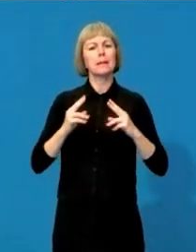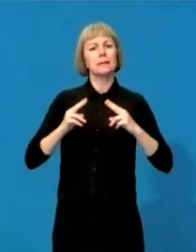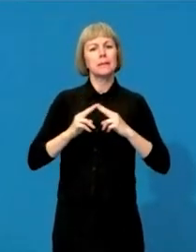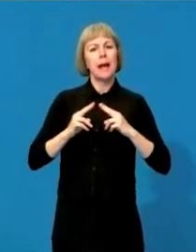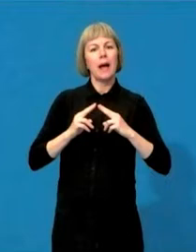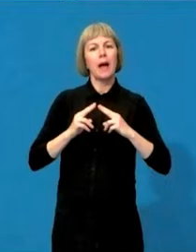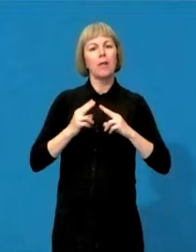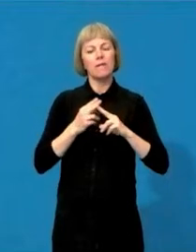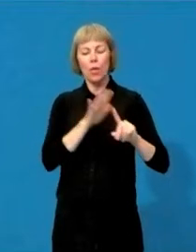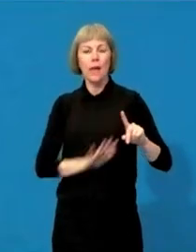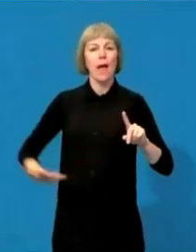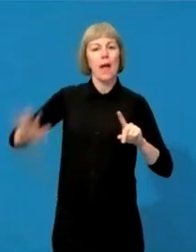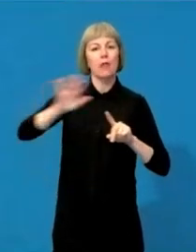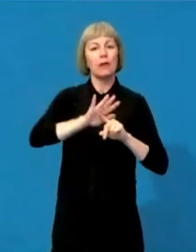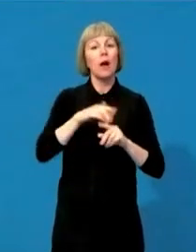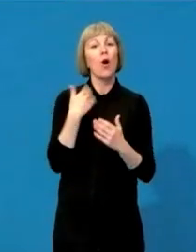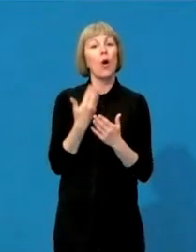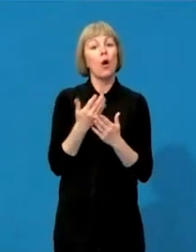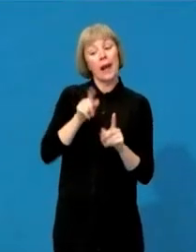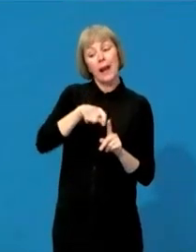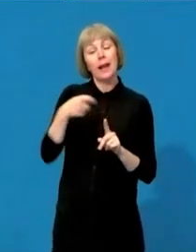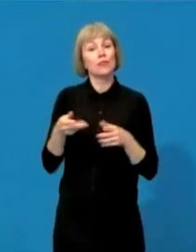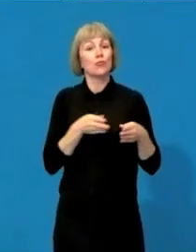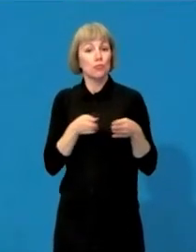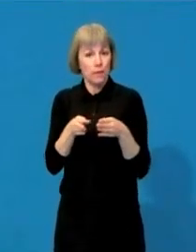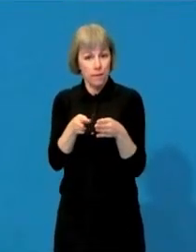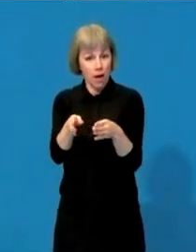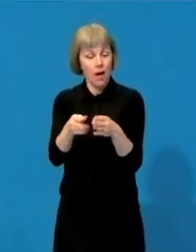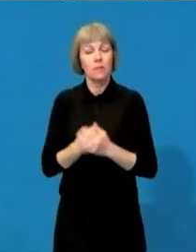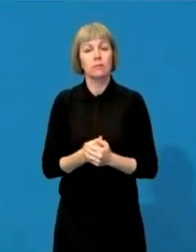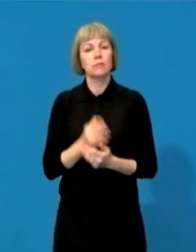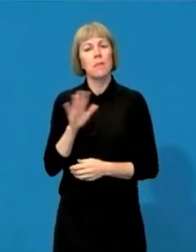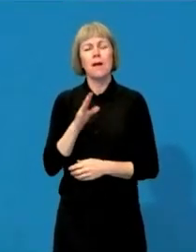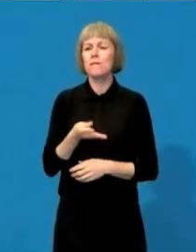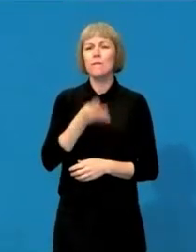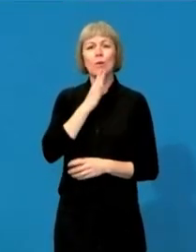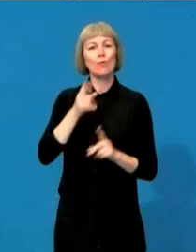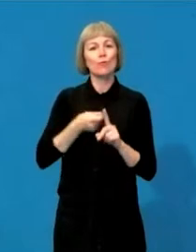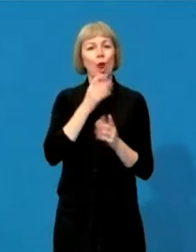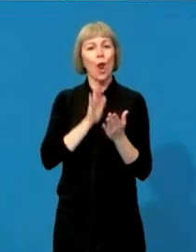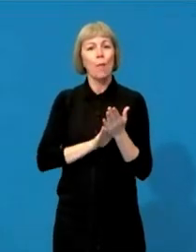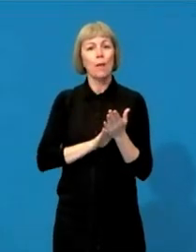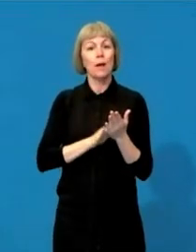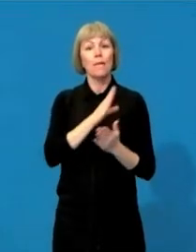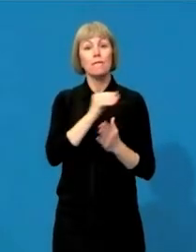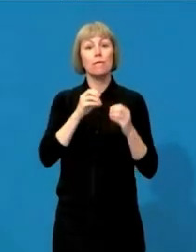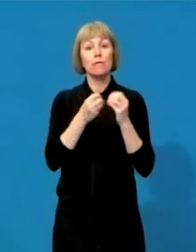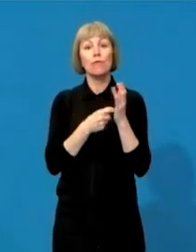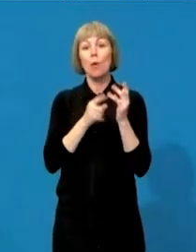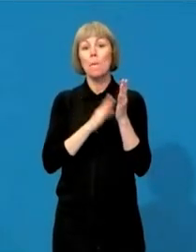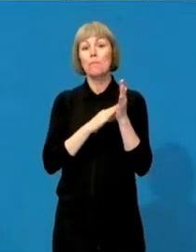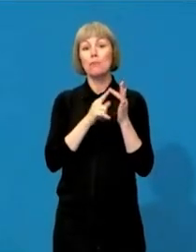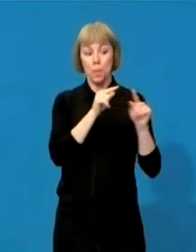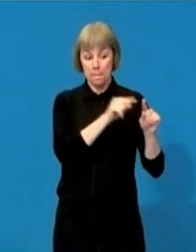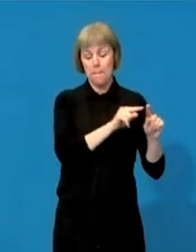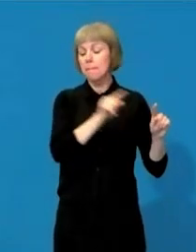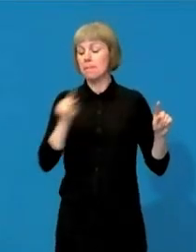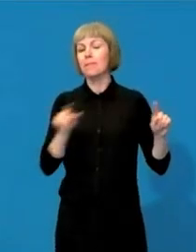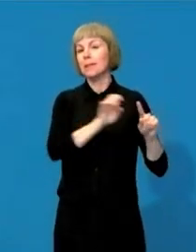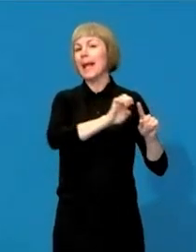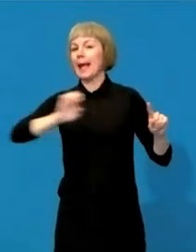of the Fitzroy River, around 400km east of Broome with a population of around 1,300